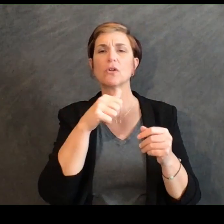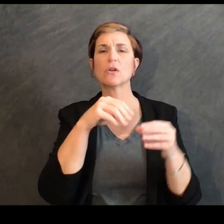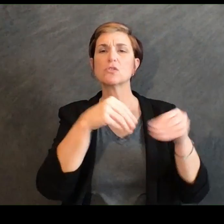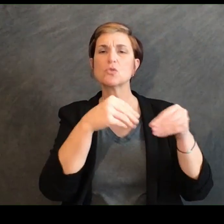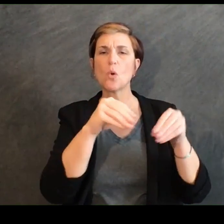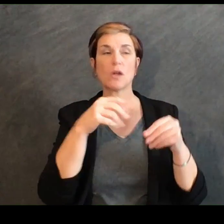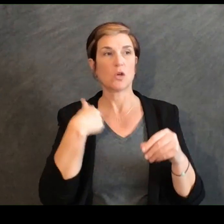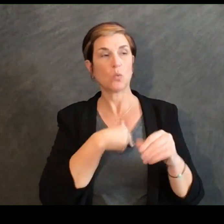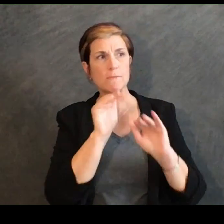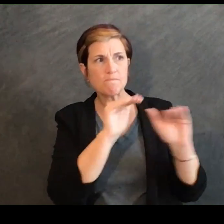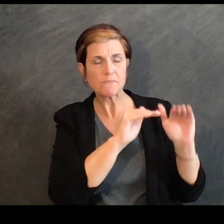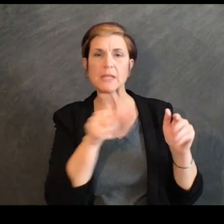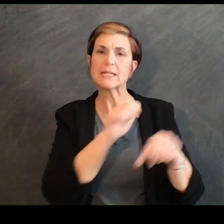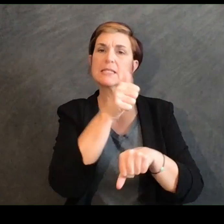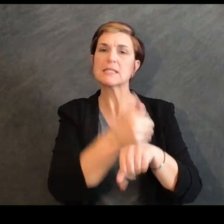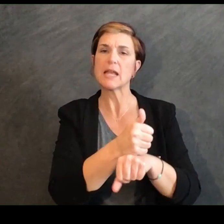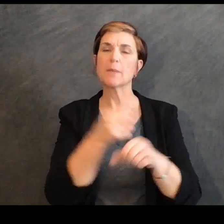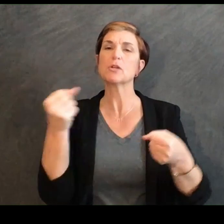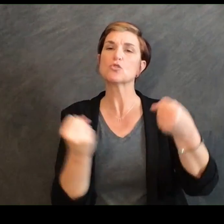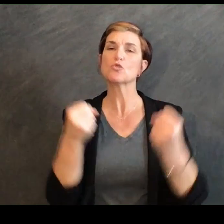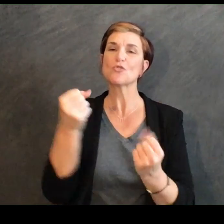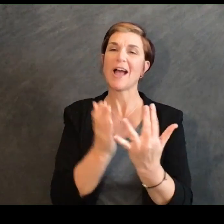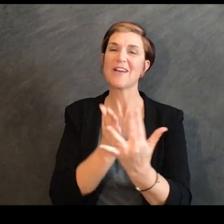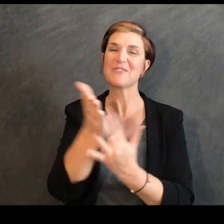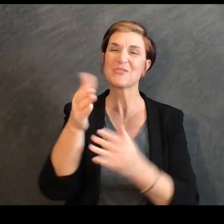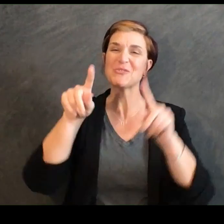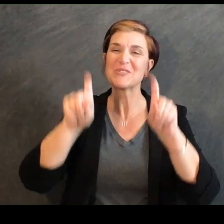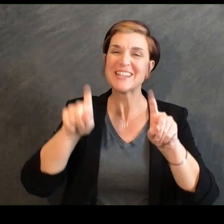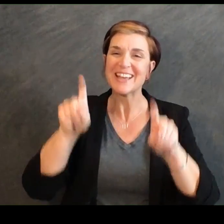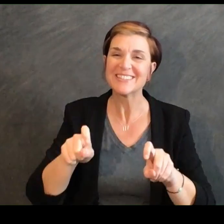identified by public health professionals the goal is for